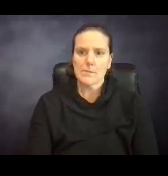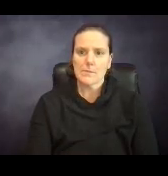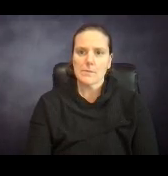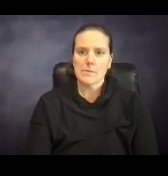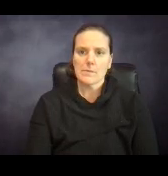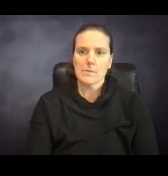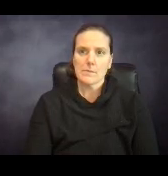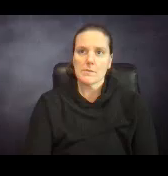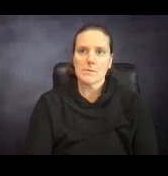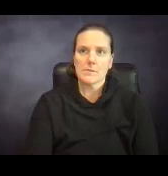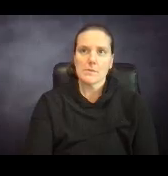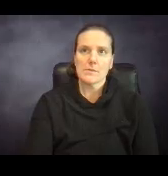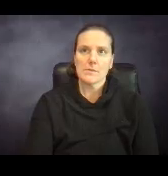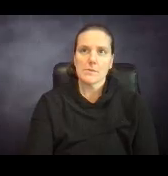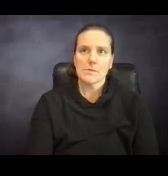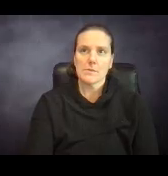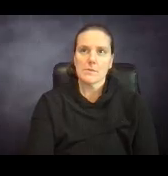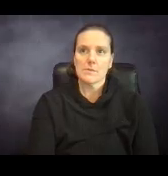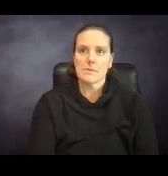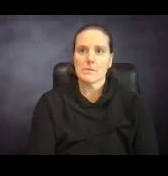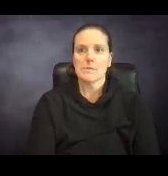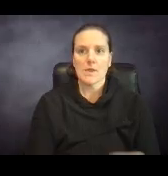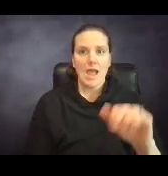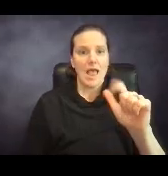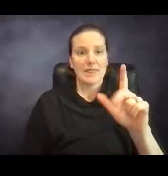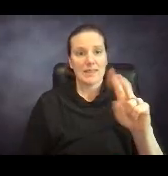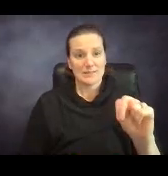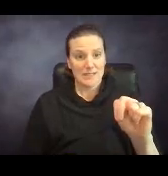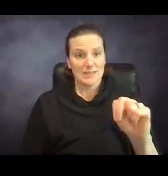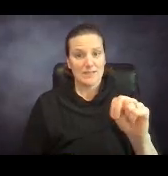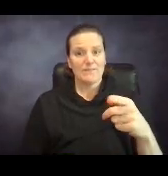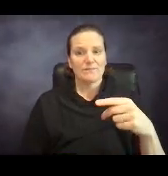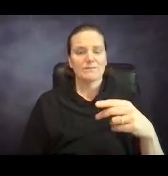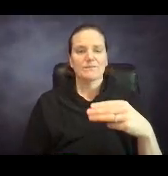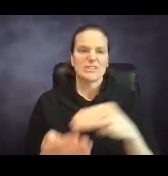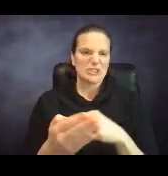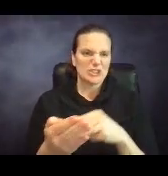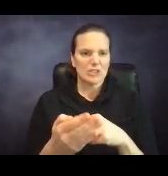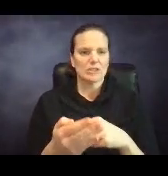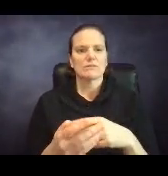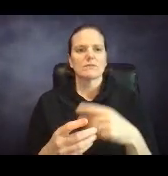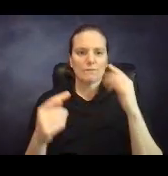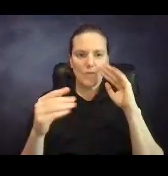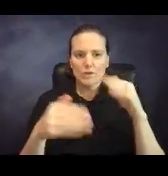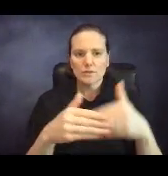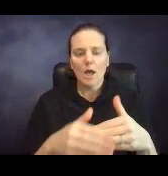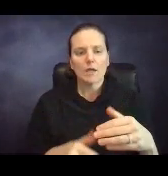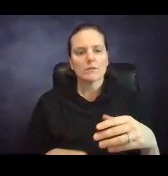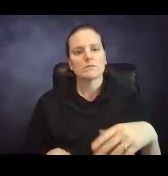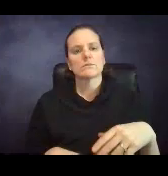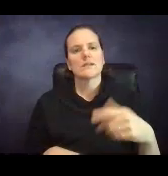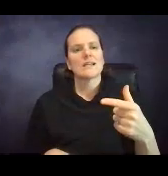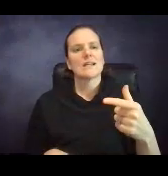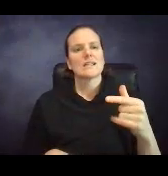and metabolic medicine for women. Functional nutrition, nutritional therapy prac, prac practitioner.